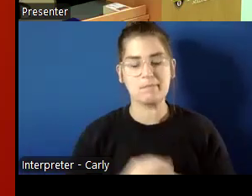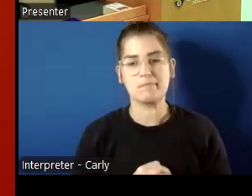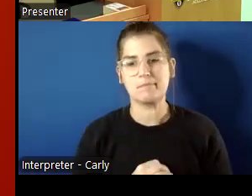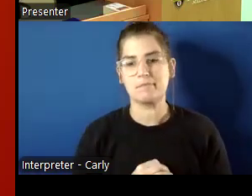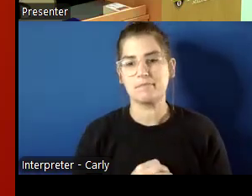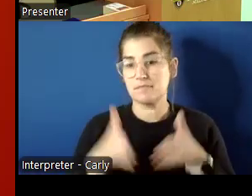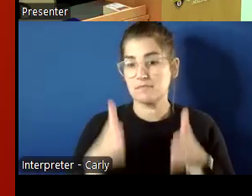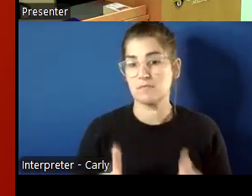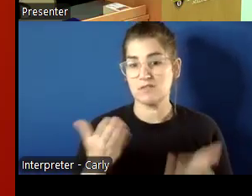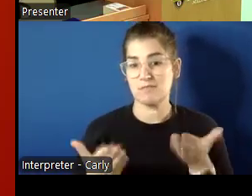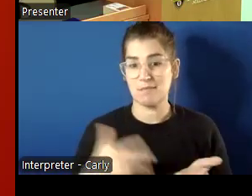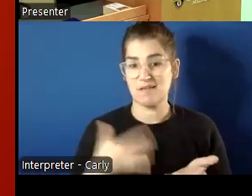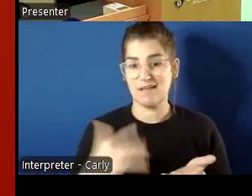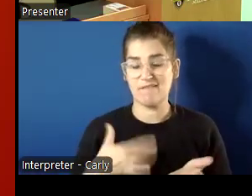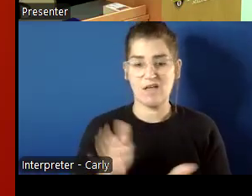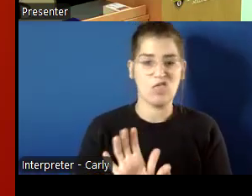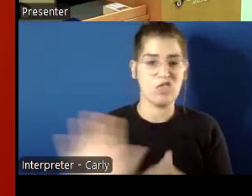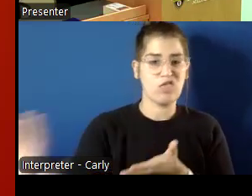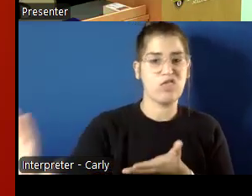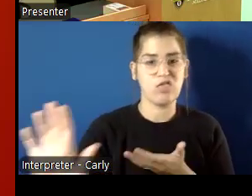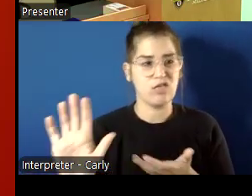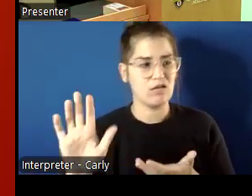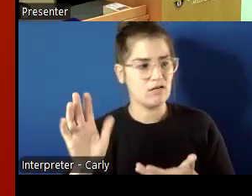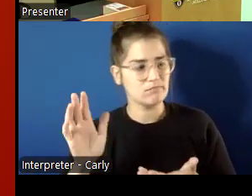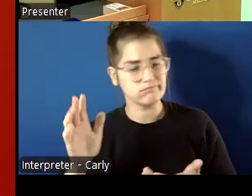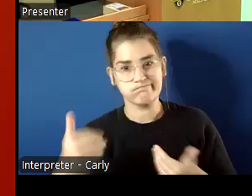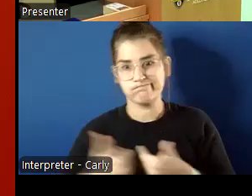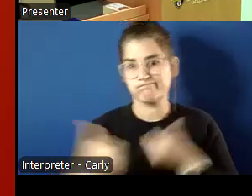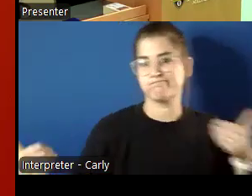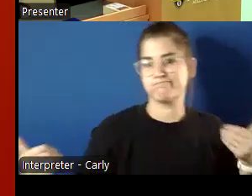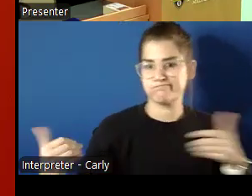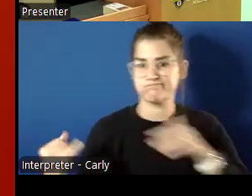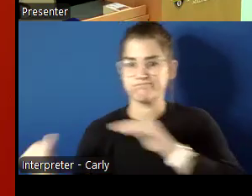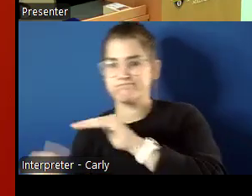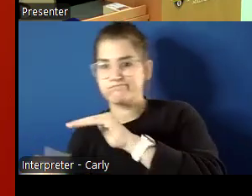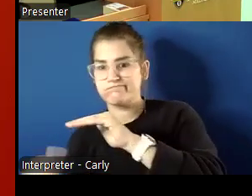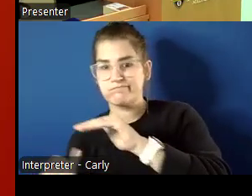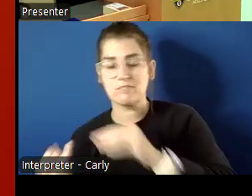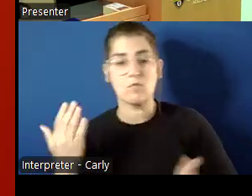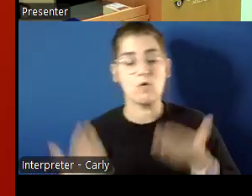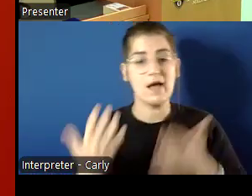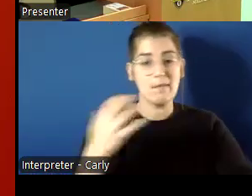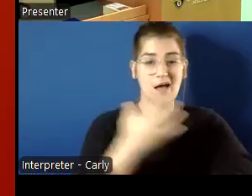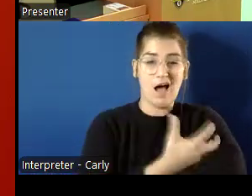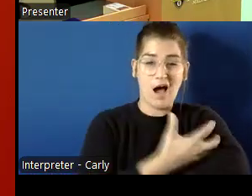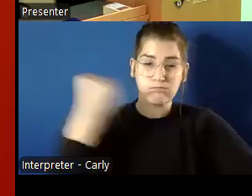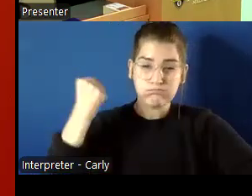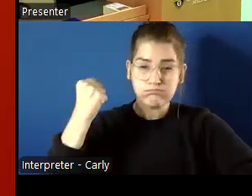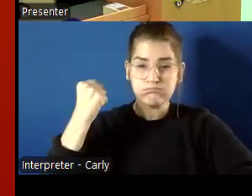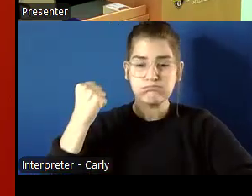alienated from their ethnic identity. You might discuss dis-empowering social forces as a factor